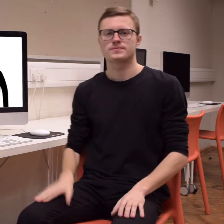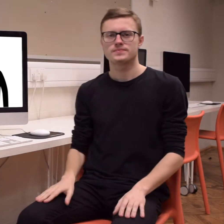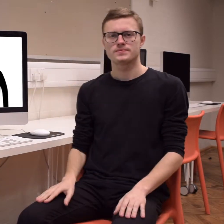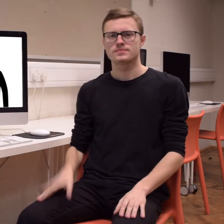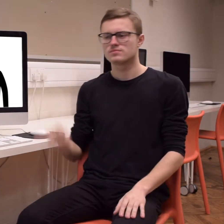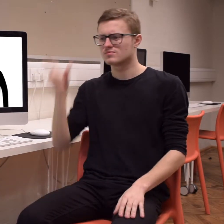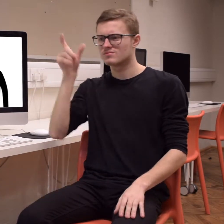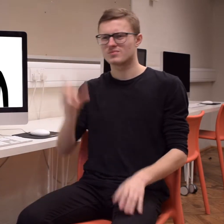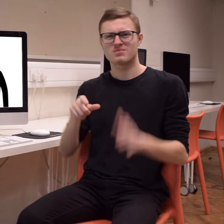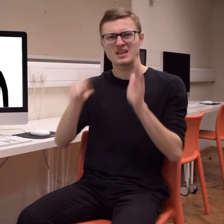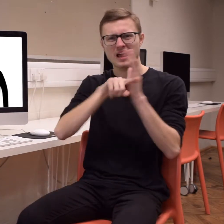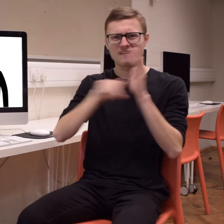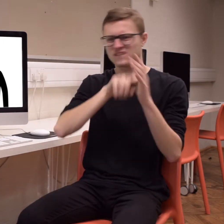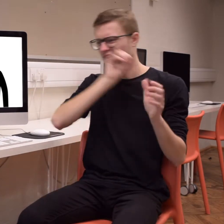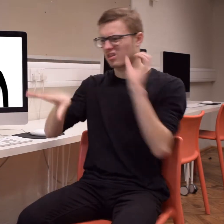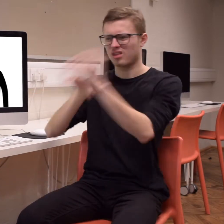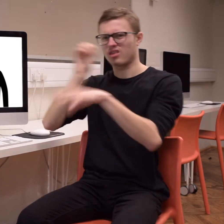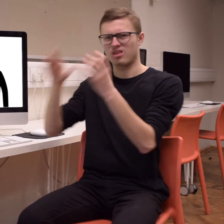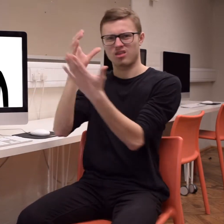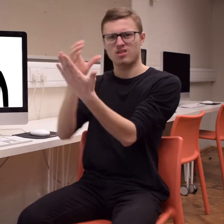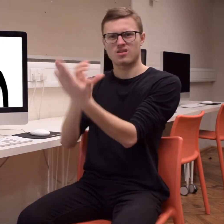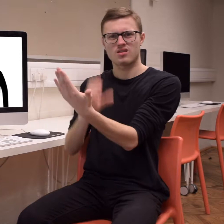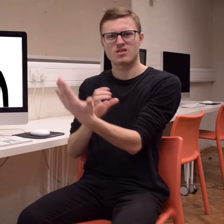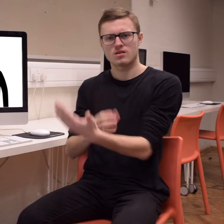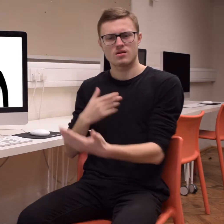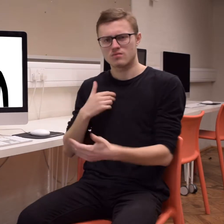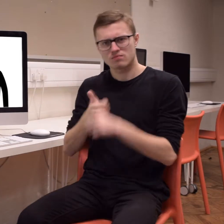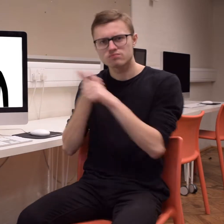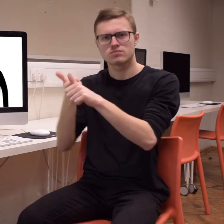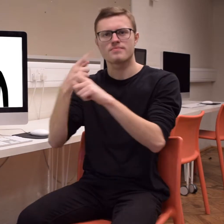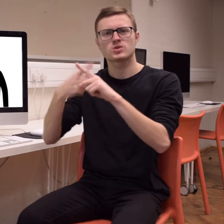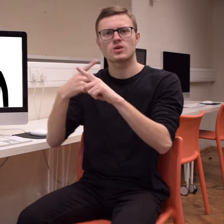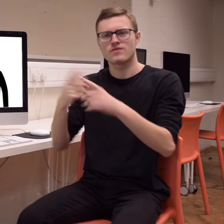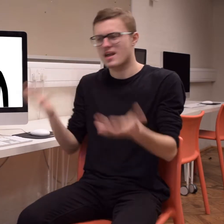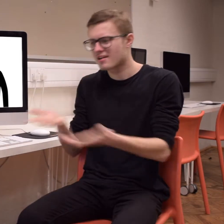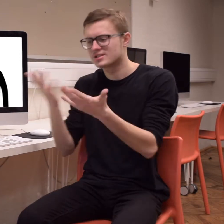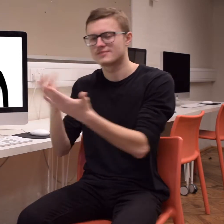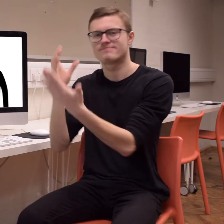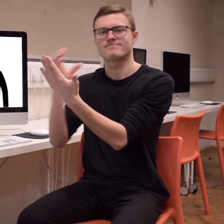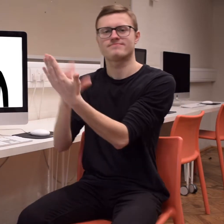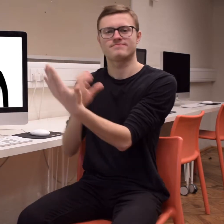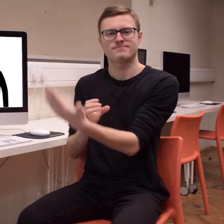what they want to say. Write supportive comments - this may help them feel like they aren’t so